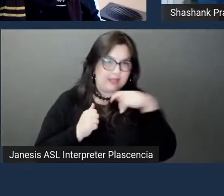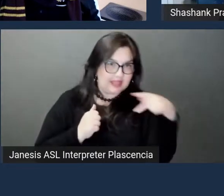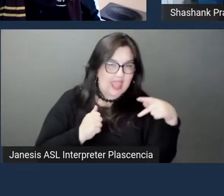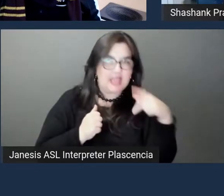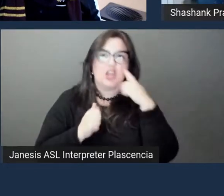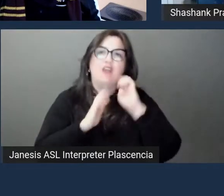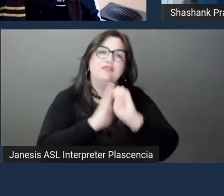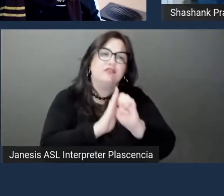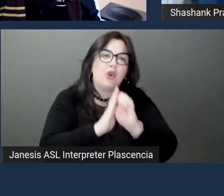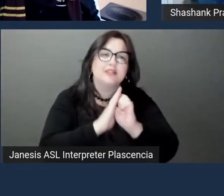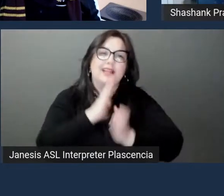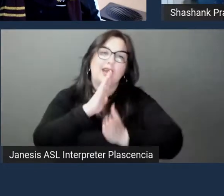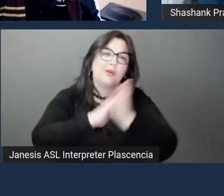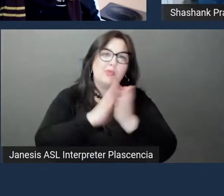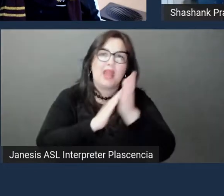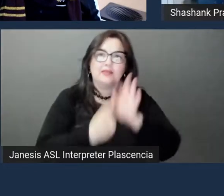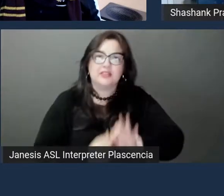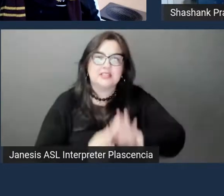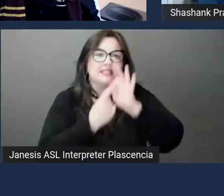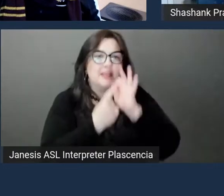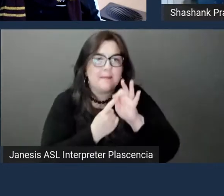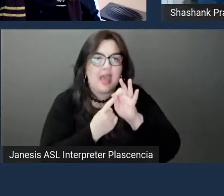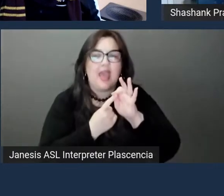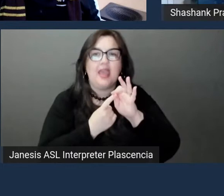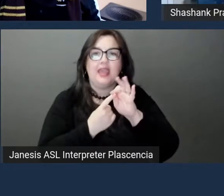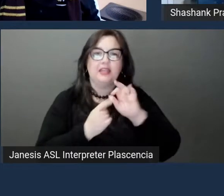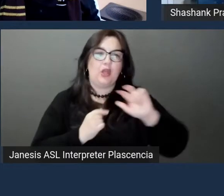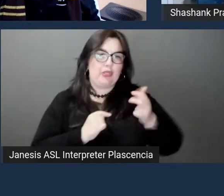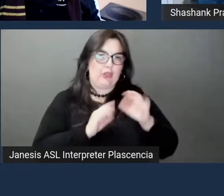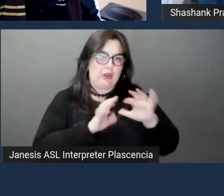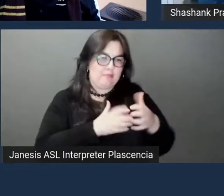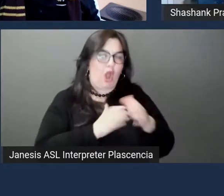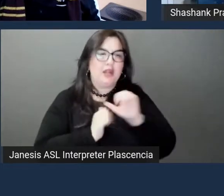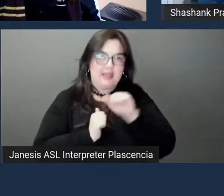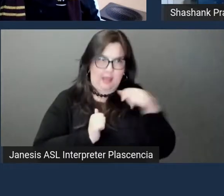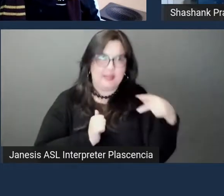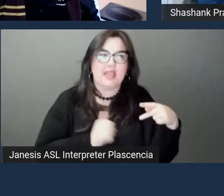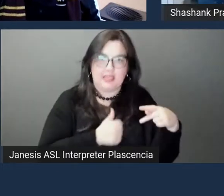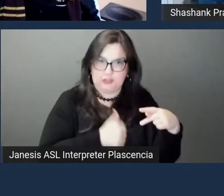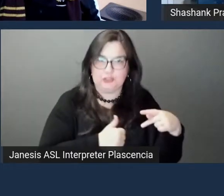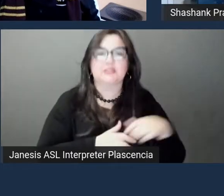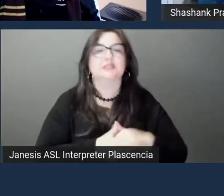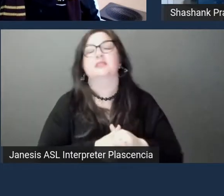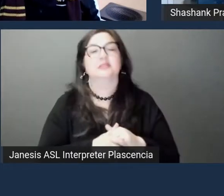running special third party application centered host, and those- - an example would be